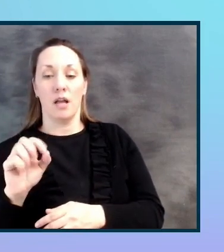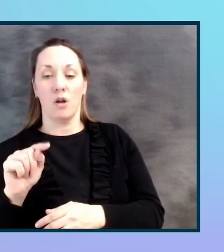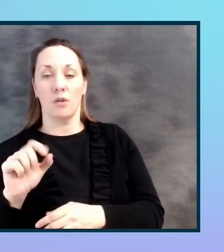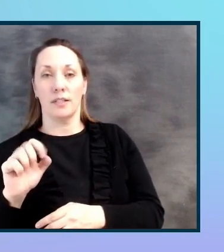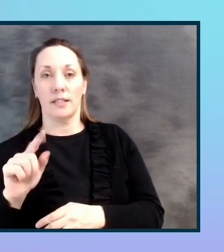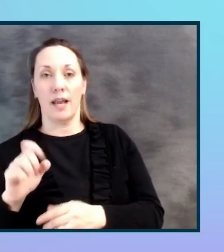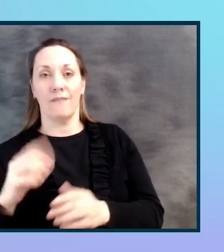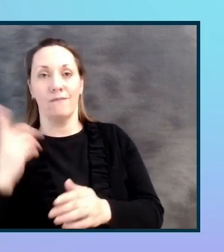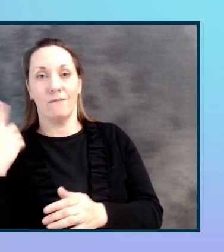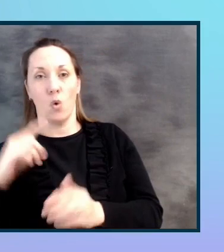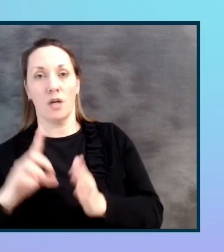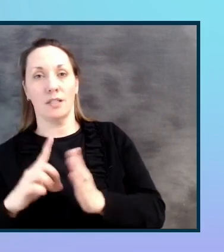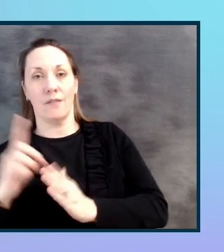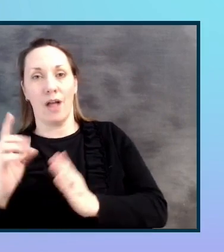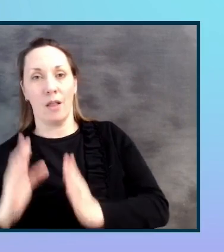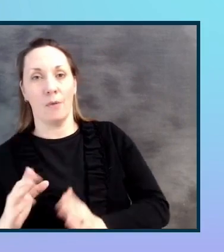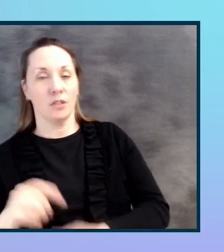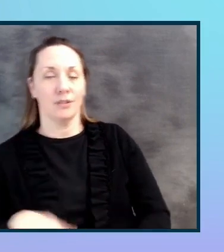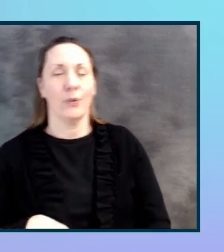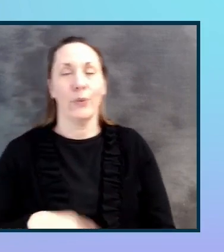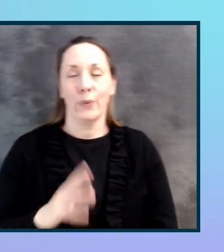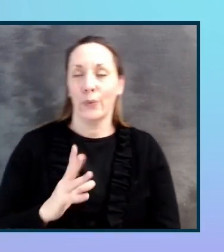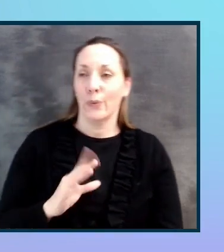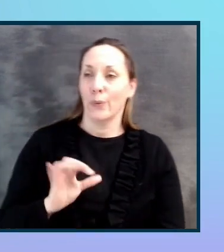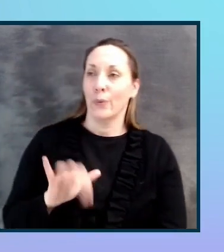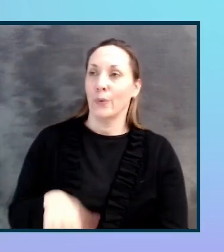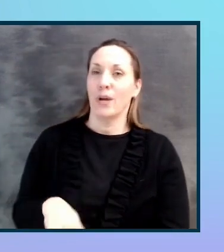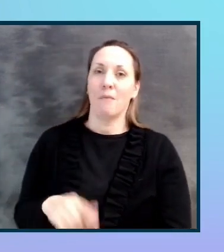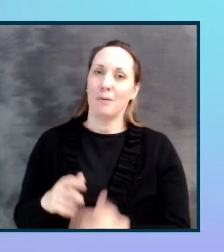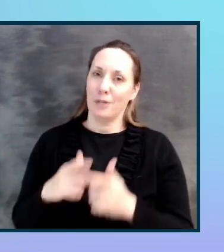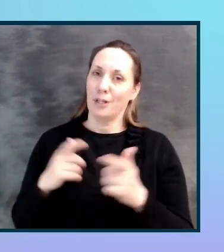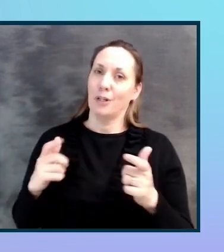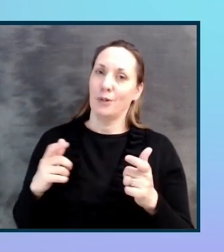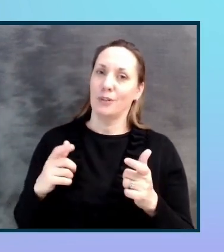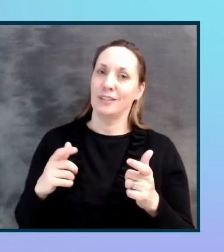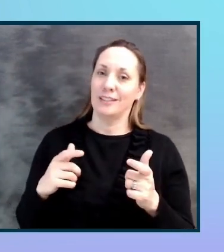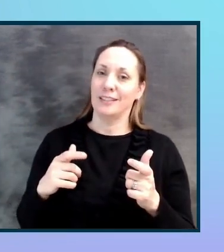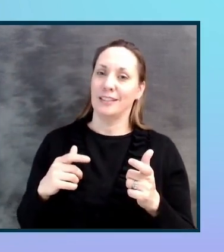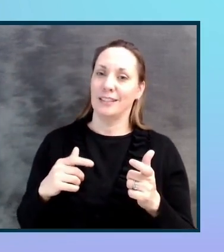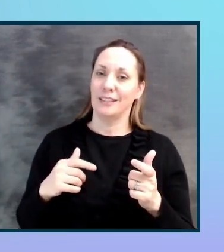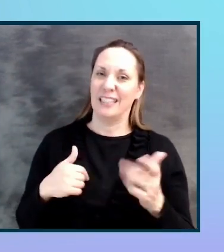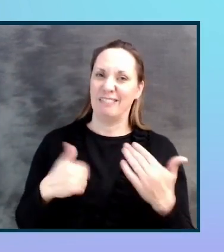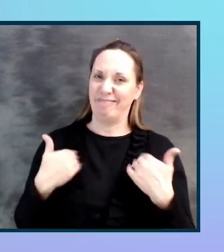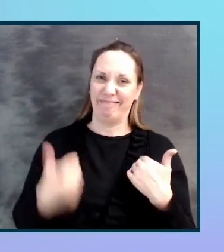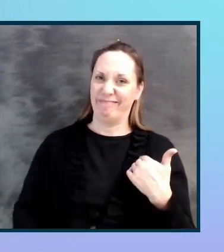Oh, so I'm gonna do a huge I'll pass on this 'cause I'm not a designer per se.